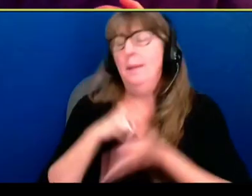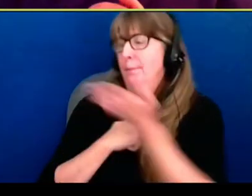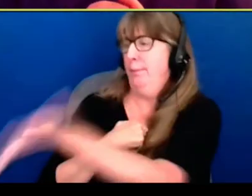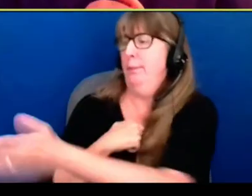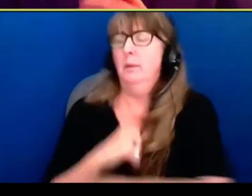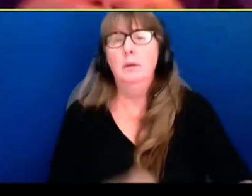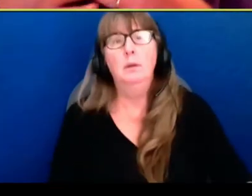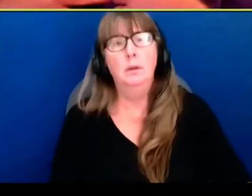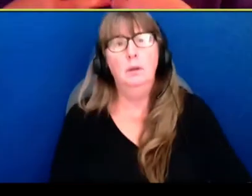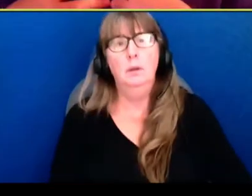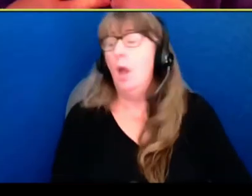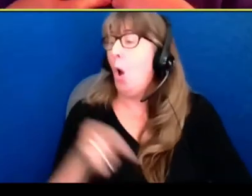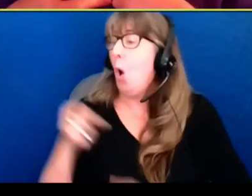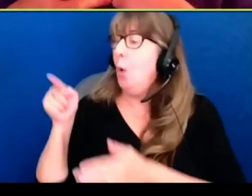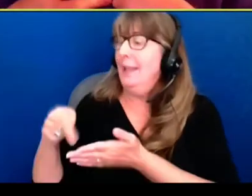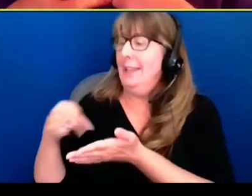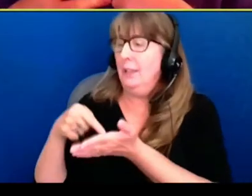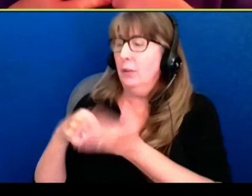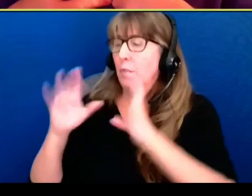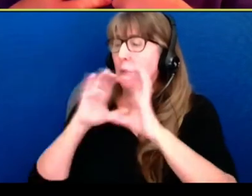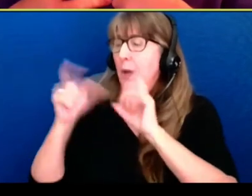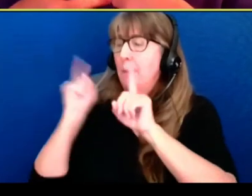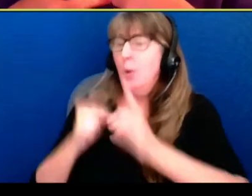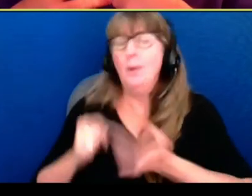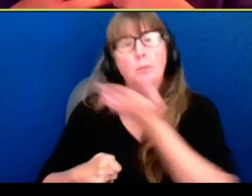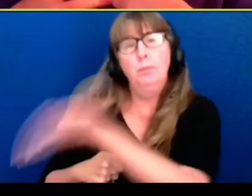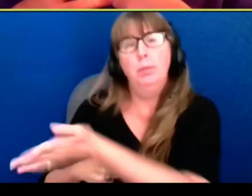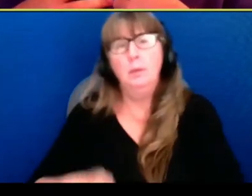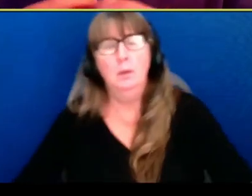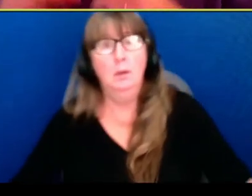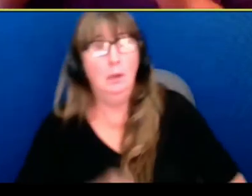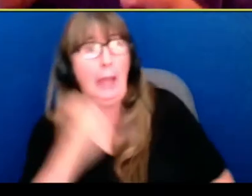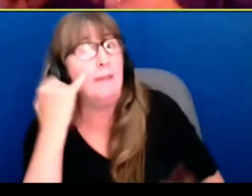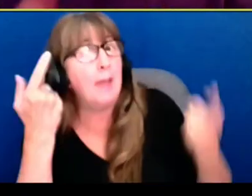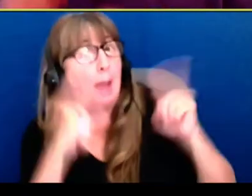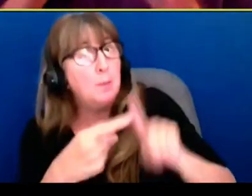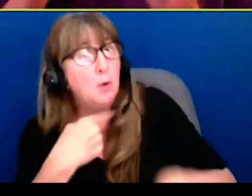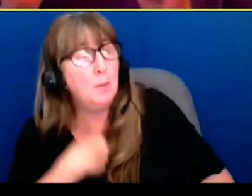If it was done to me as a parent, my first response to be okay.